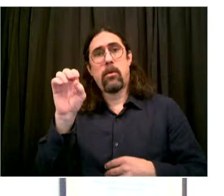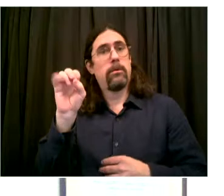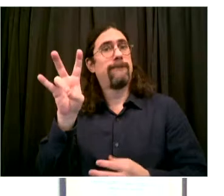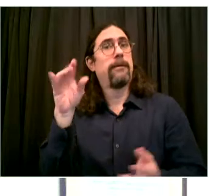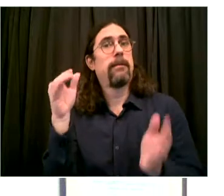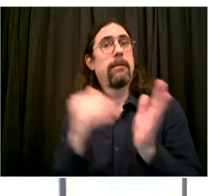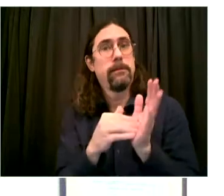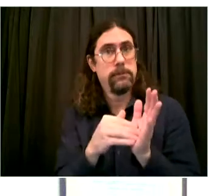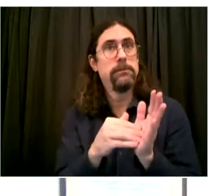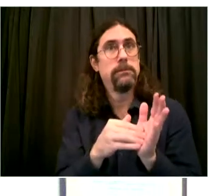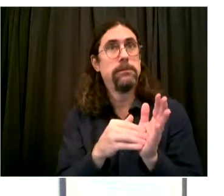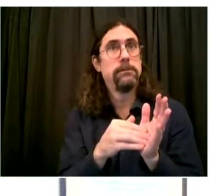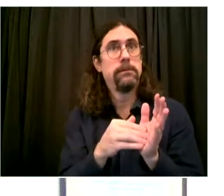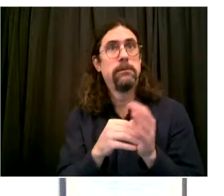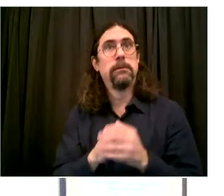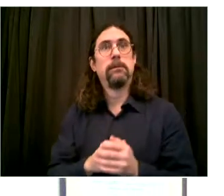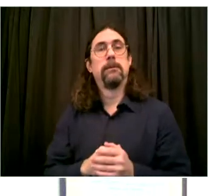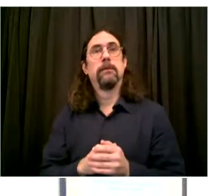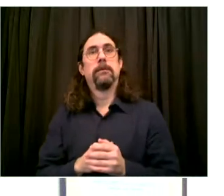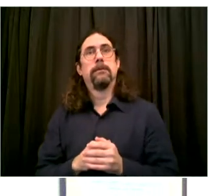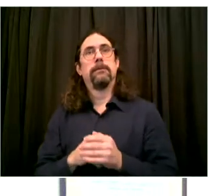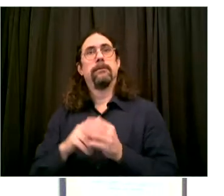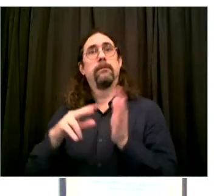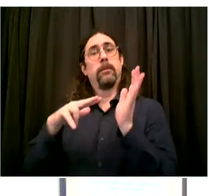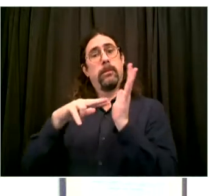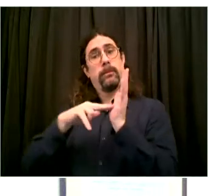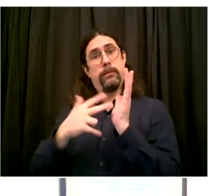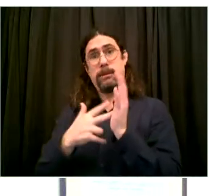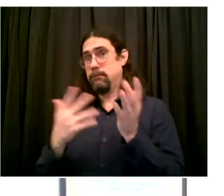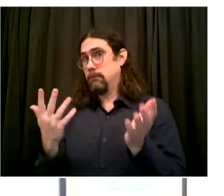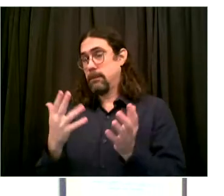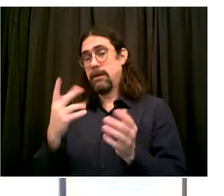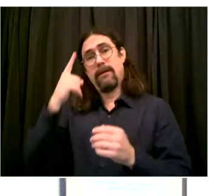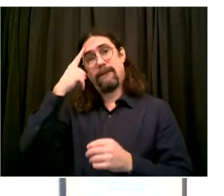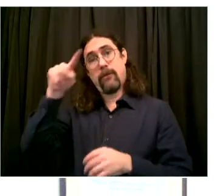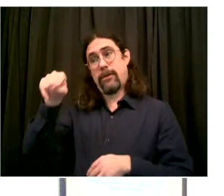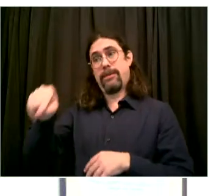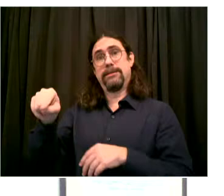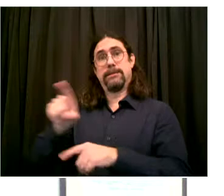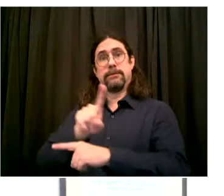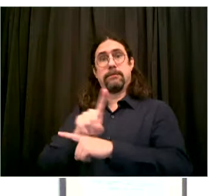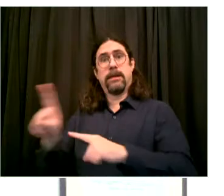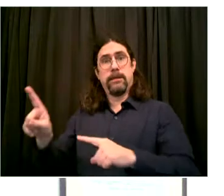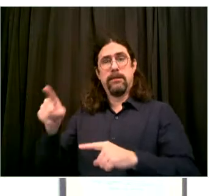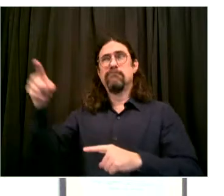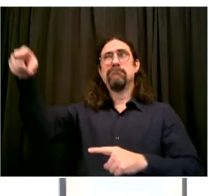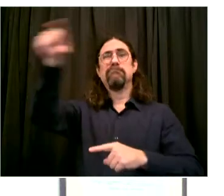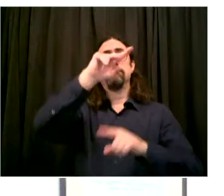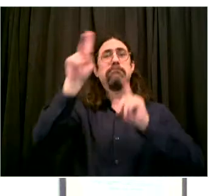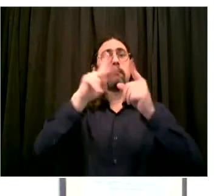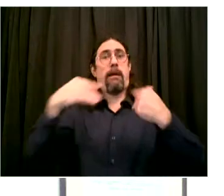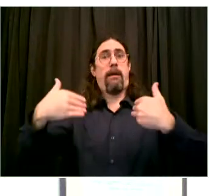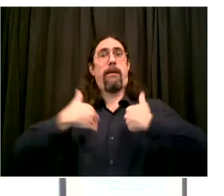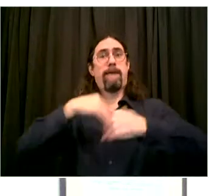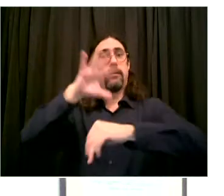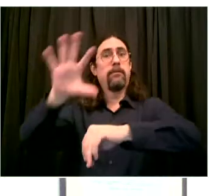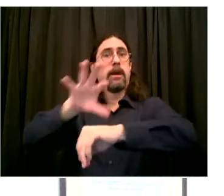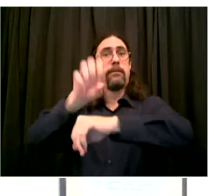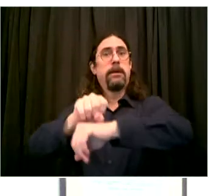THAT WILL A ALLOW US TO FULFILL THE APPOINTMENTS THAT HAVE BEEN SCHEDULED THROUGH THE